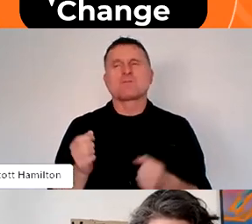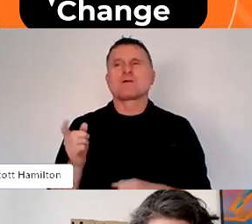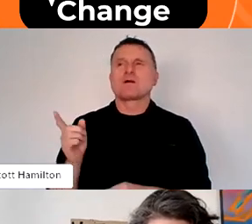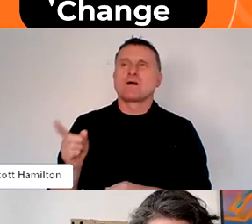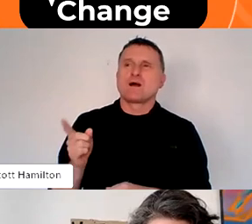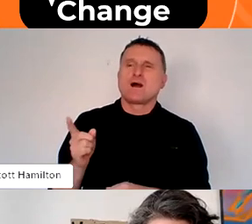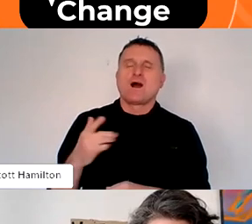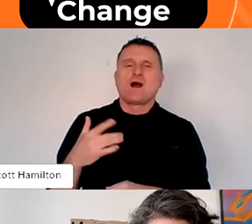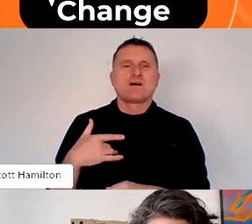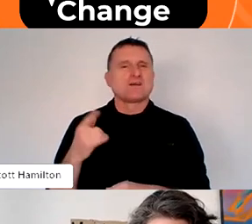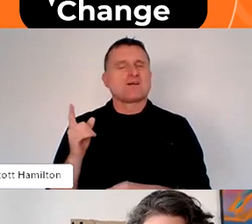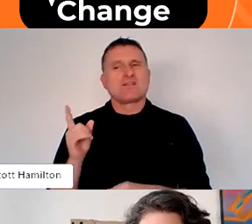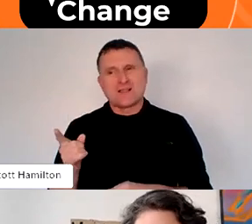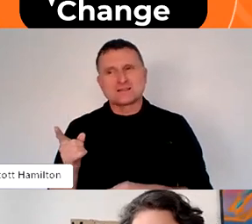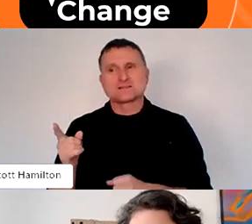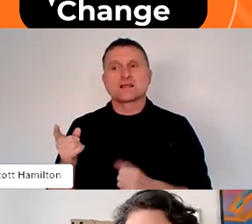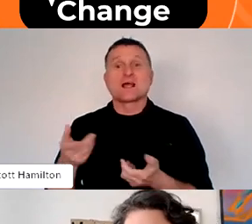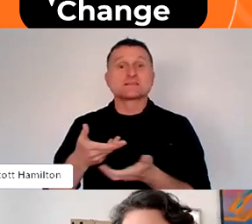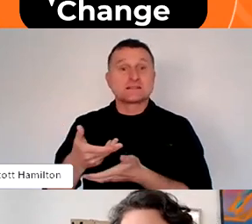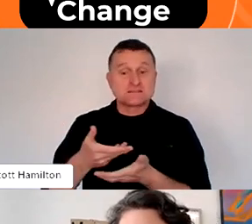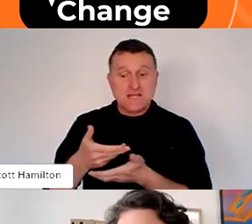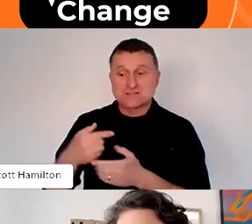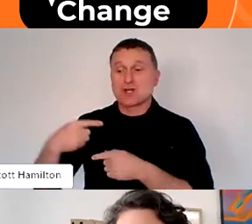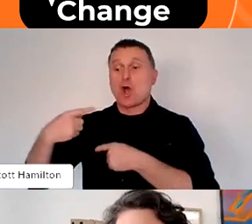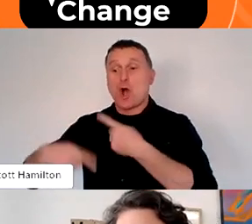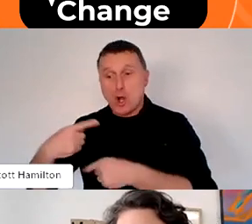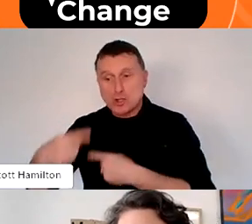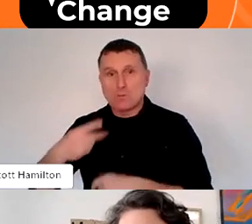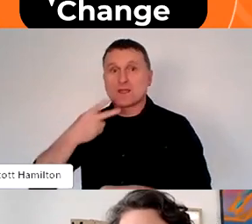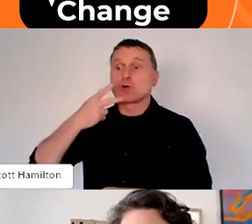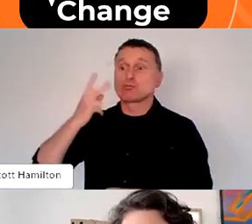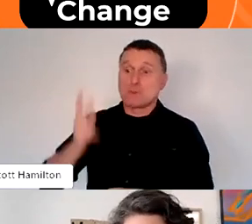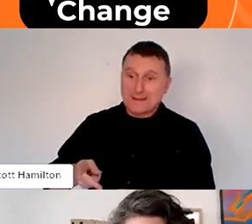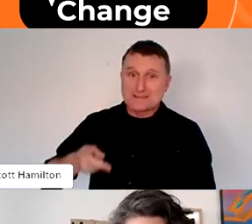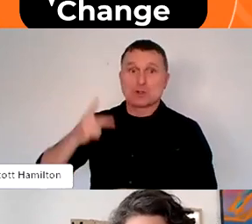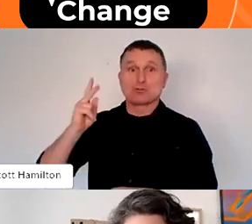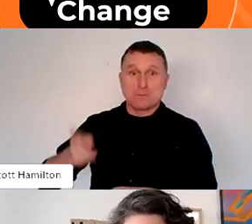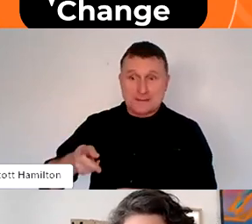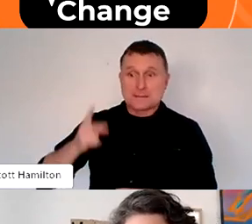ongoing discussion that keeps being had over and over and over. Inclusion